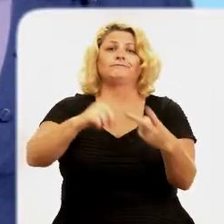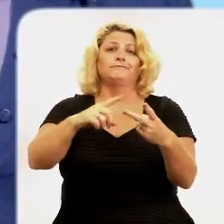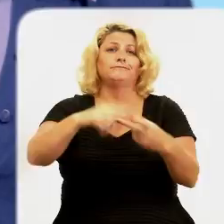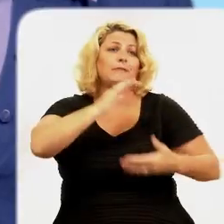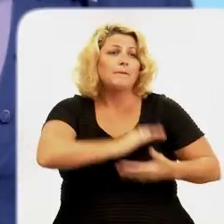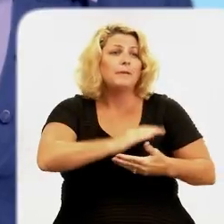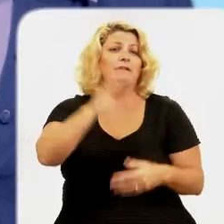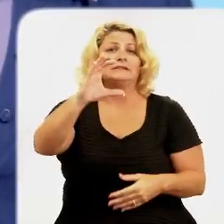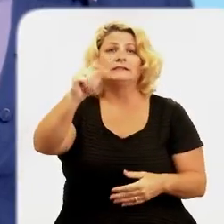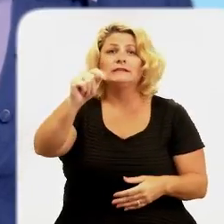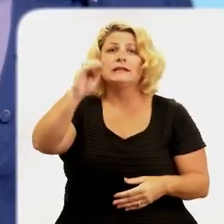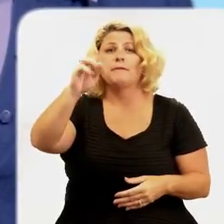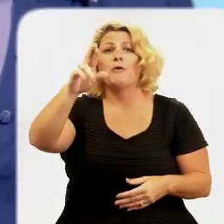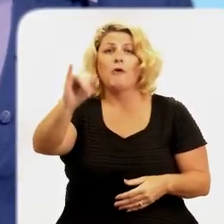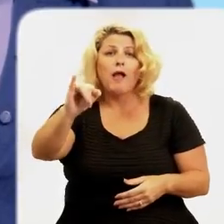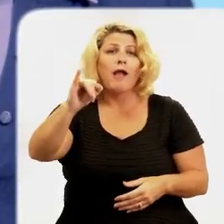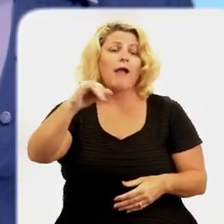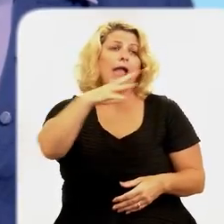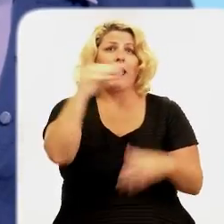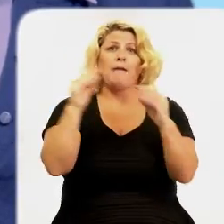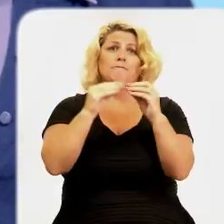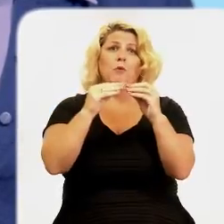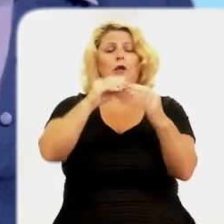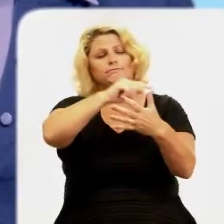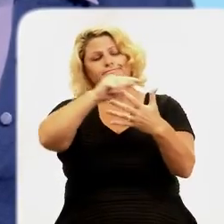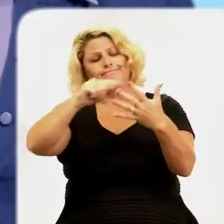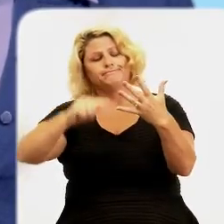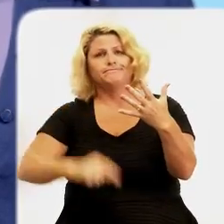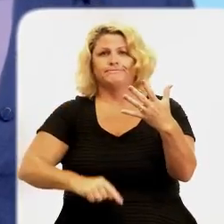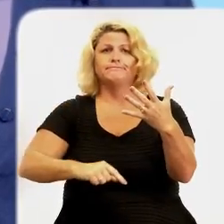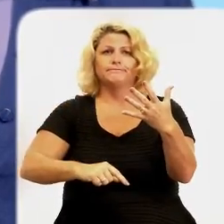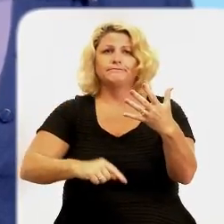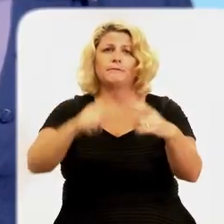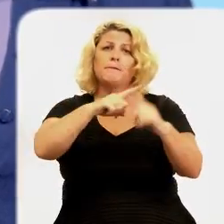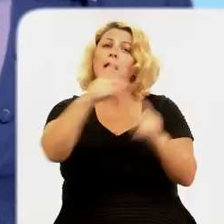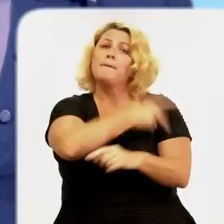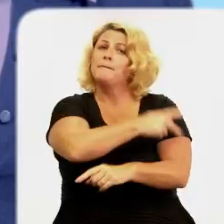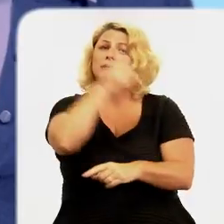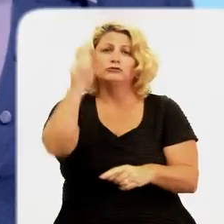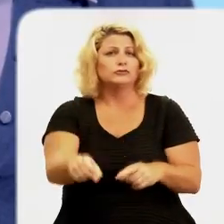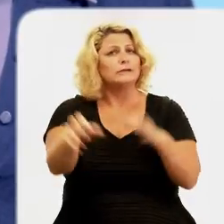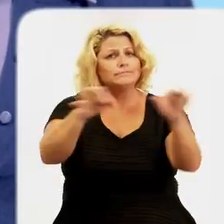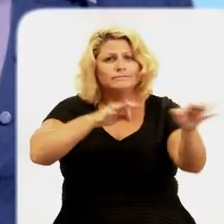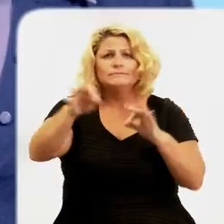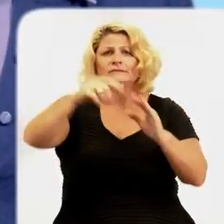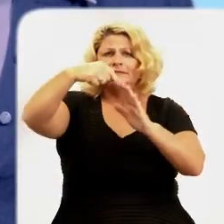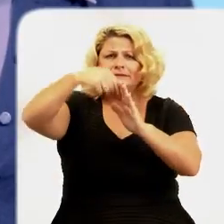mammograms, CT or MRI scans, and more. As always, patients should state exactly what they need